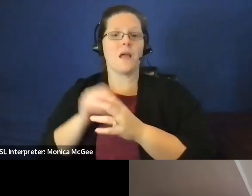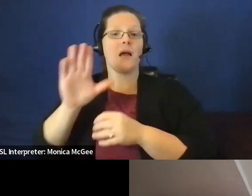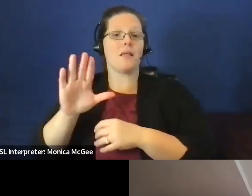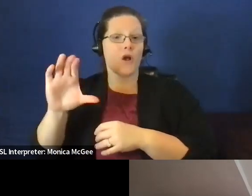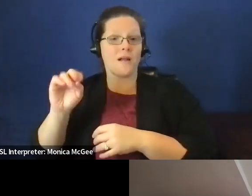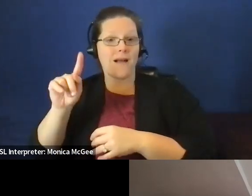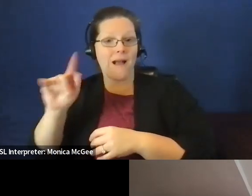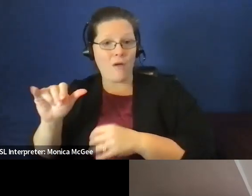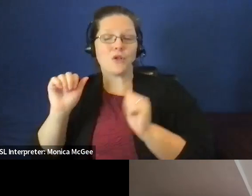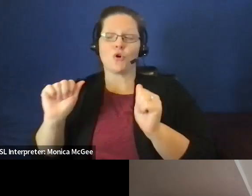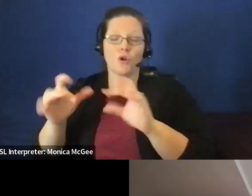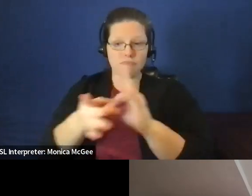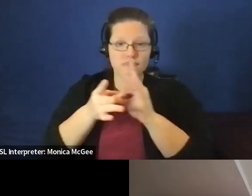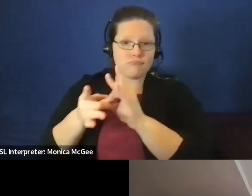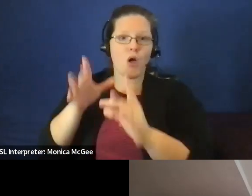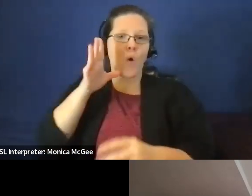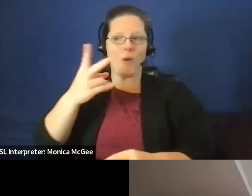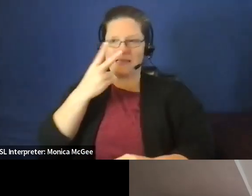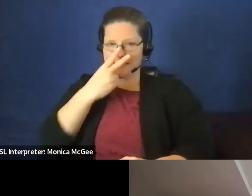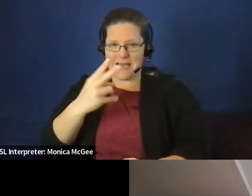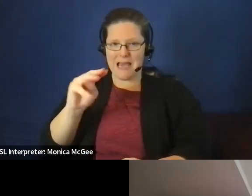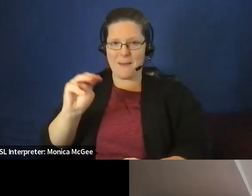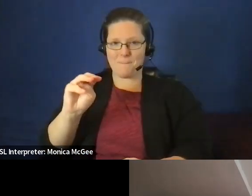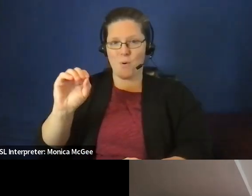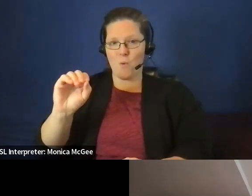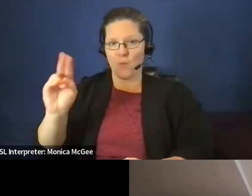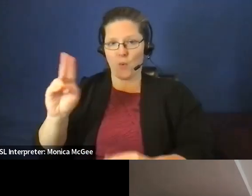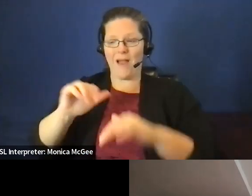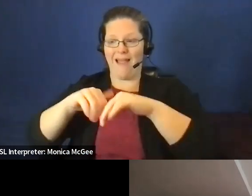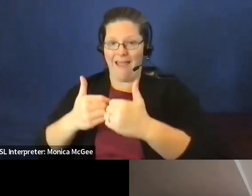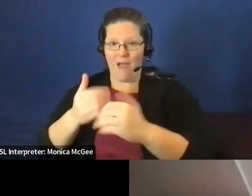independent living could work with their state, emergency management